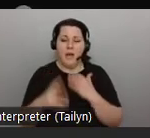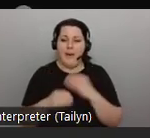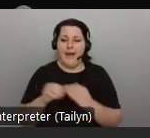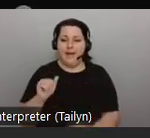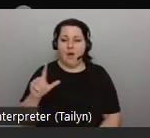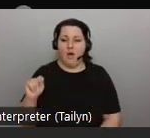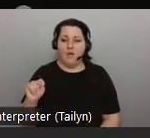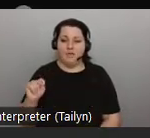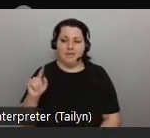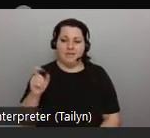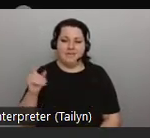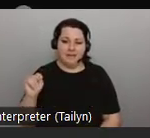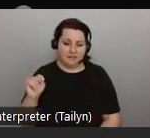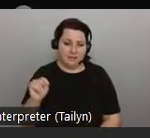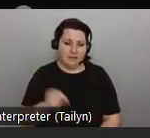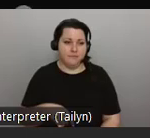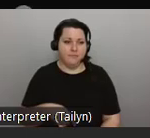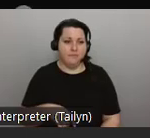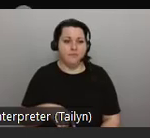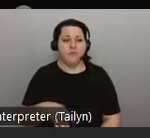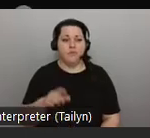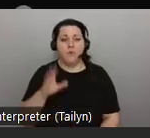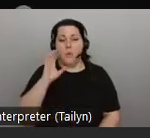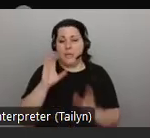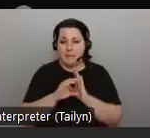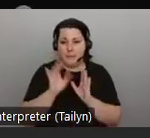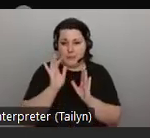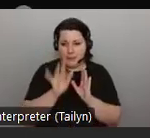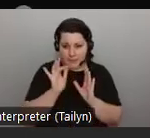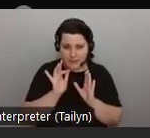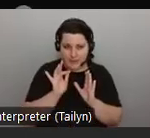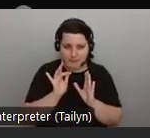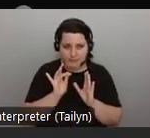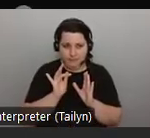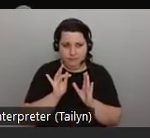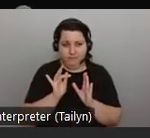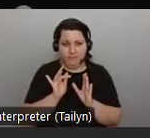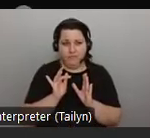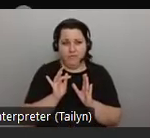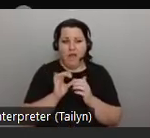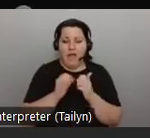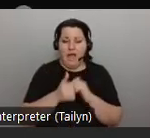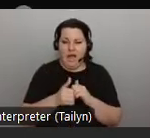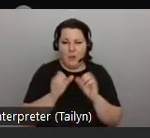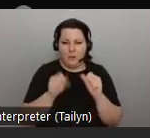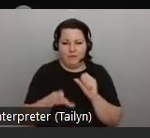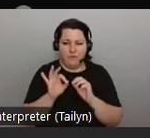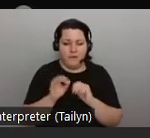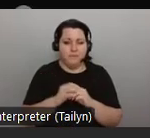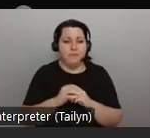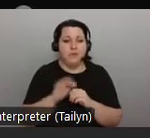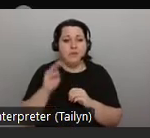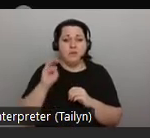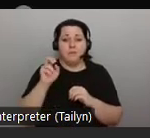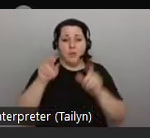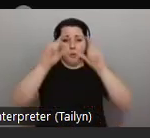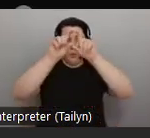OK. Now, adding alternative text. So when we click an image and